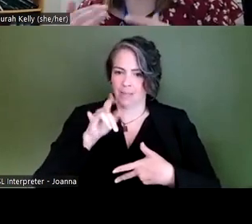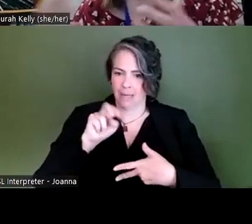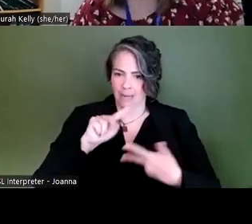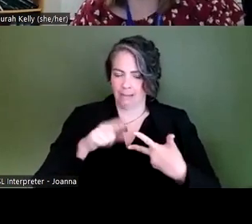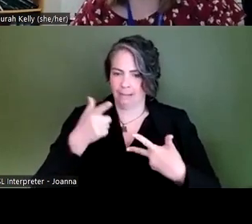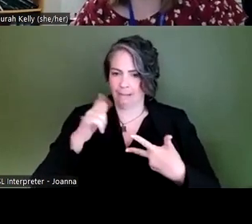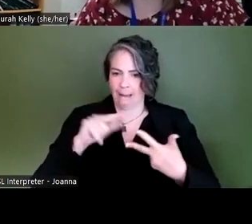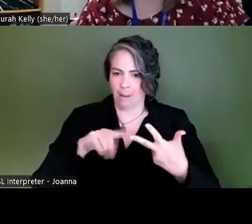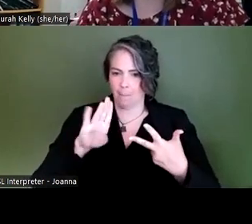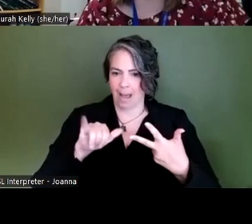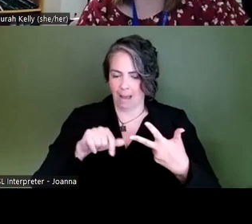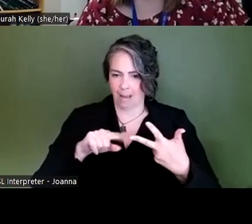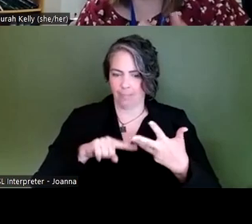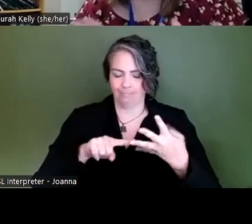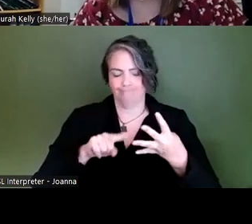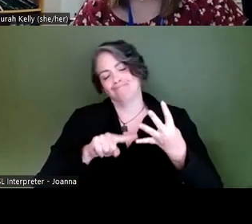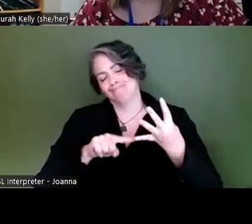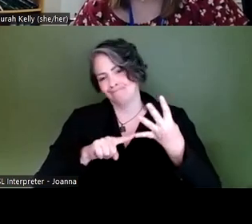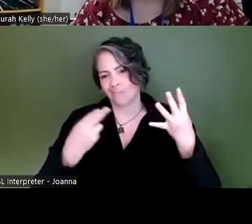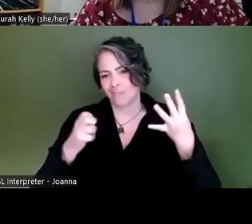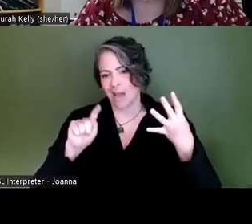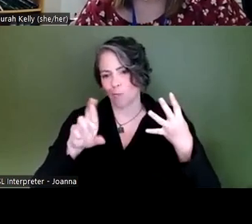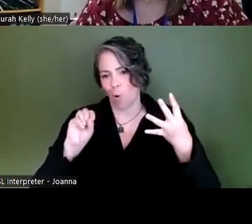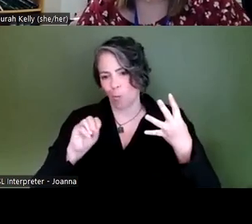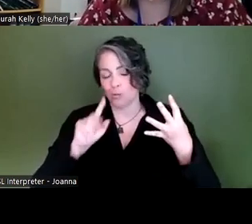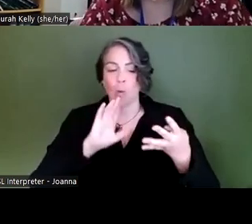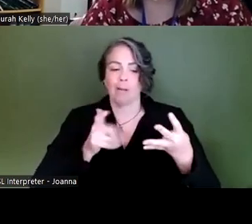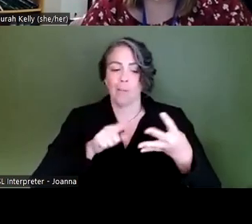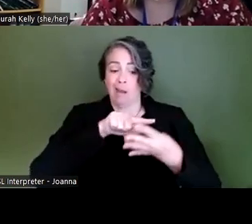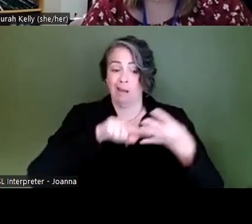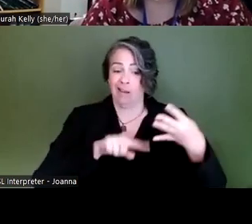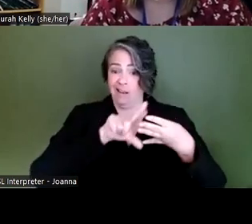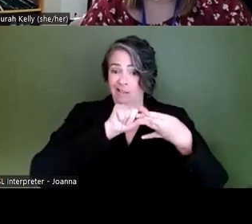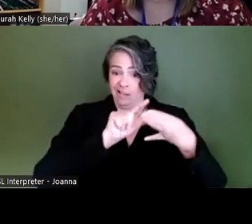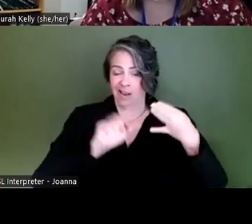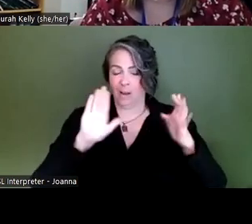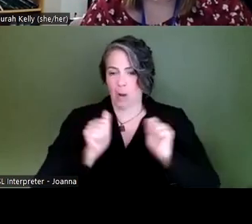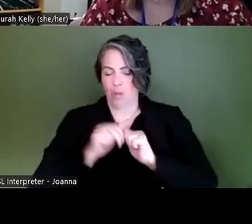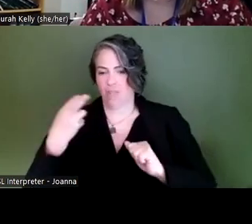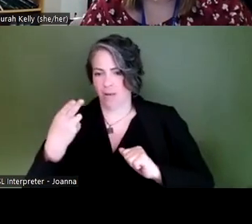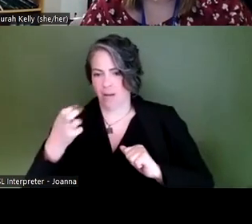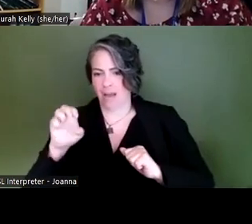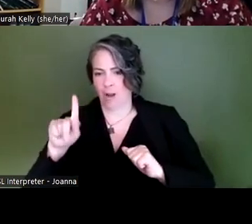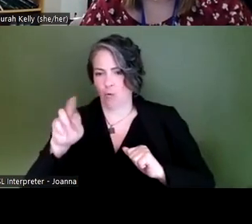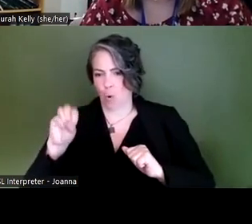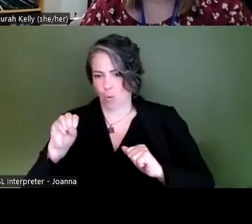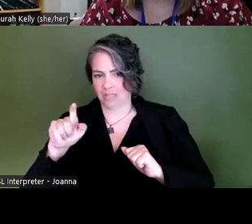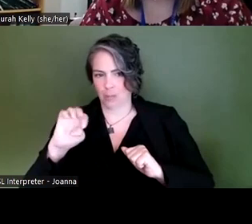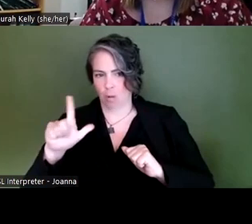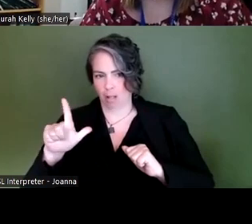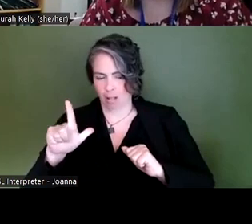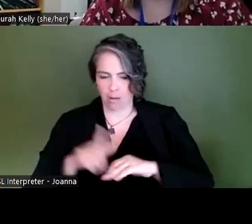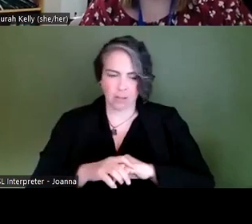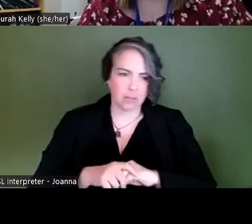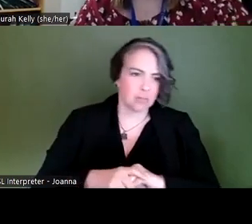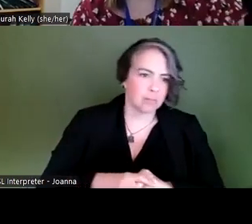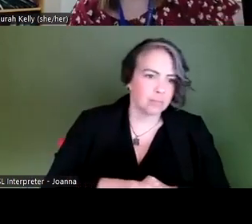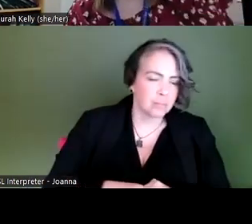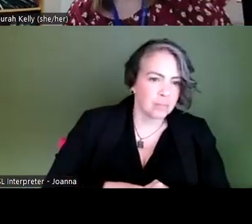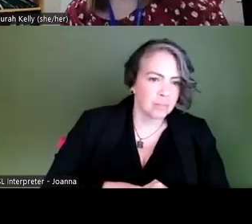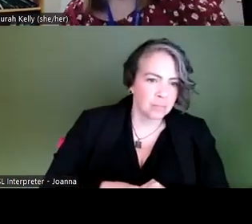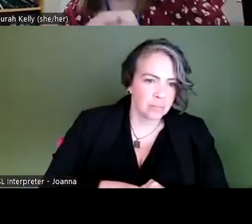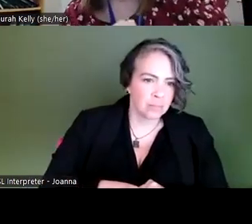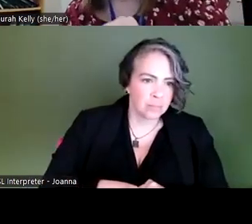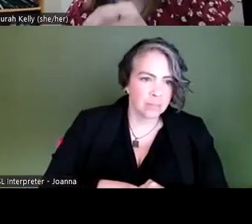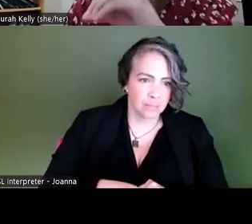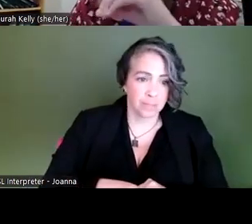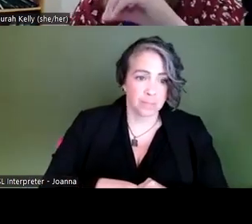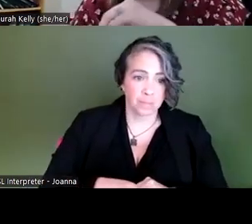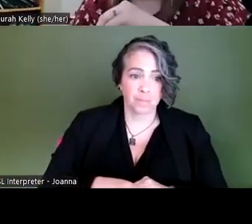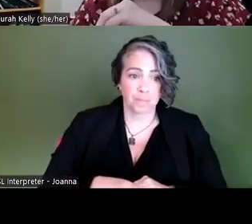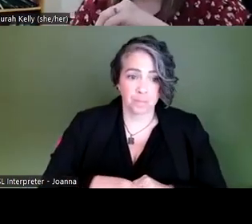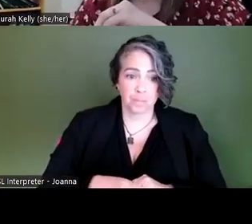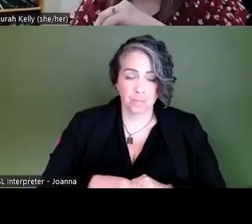So these are groups that you'll see compared to heterosexual adults. So here we also examined